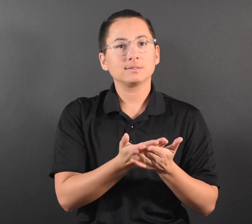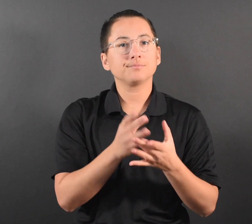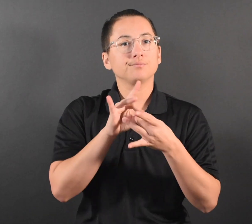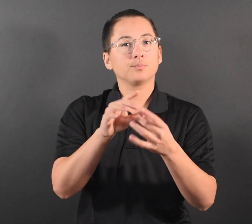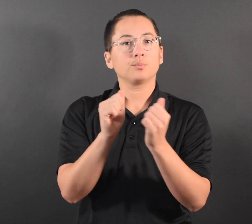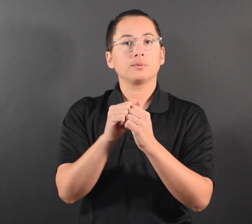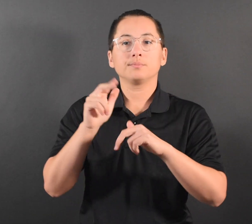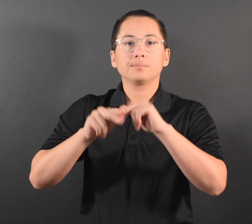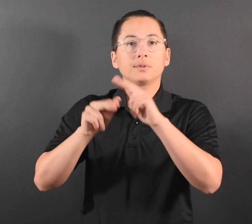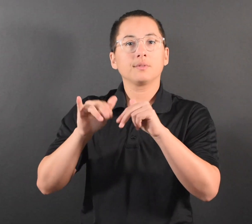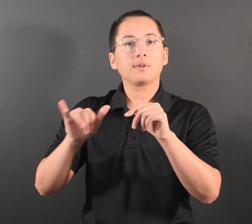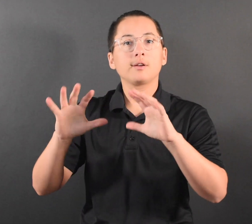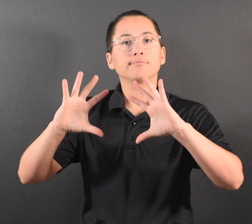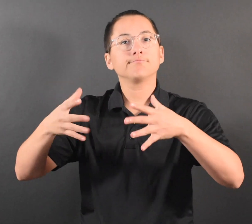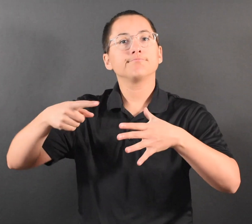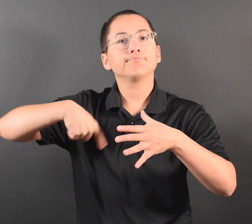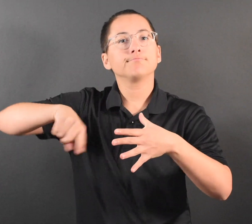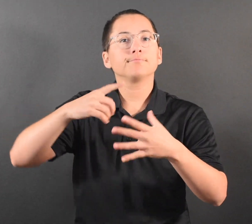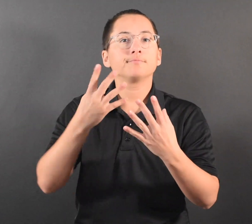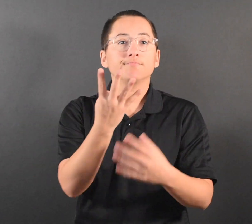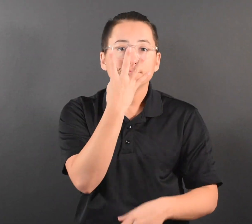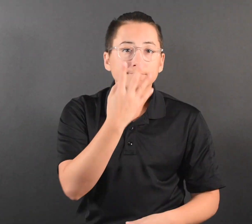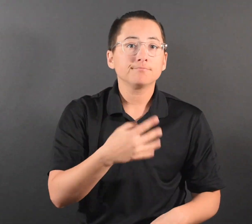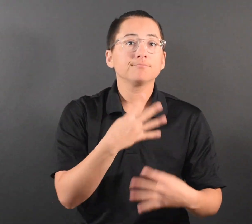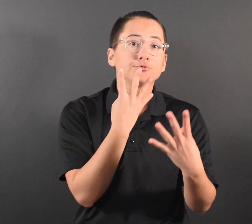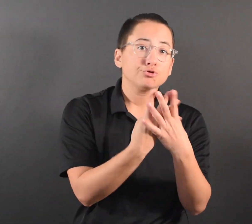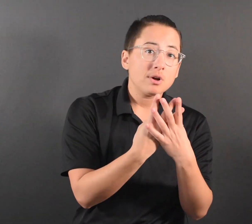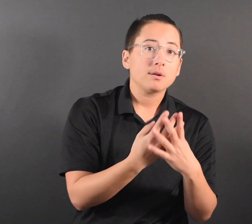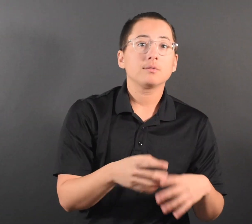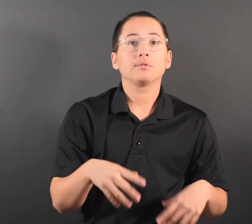COVID-19 Vaccine Facts In Correctional Facilities